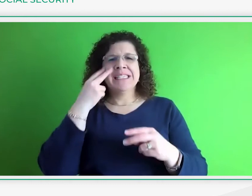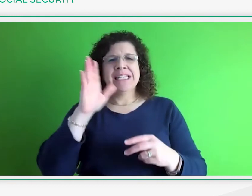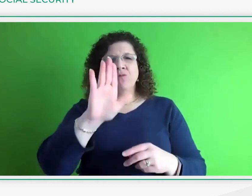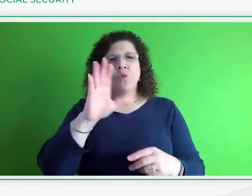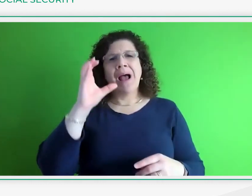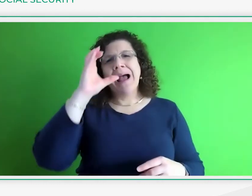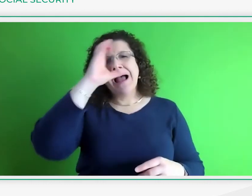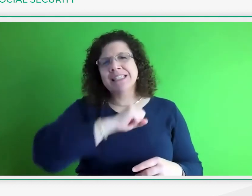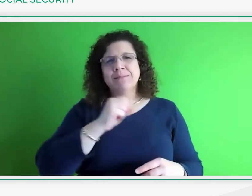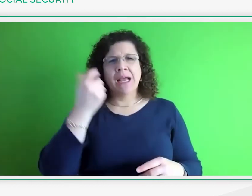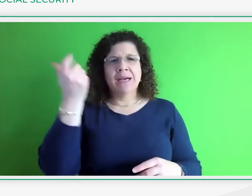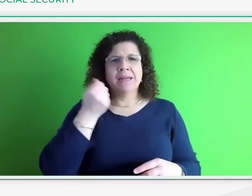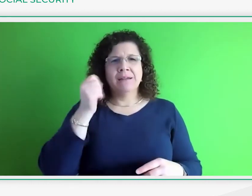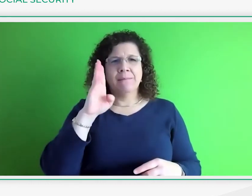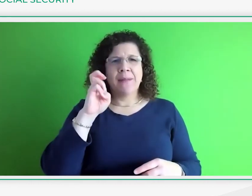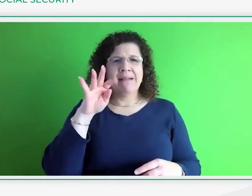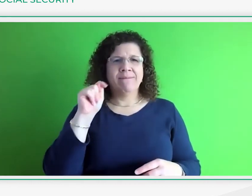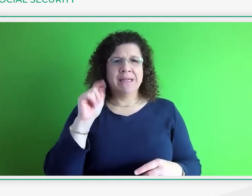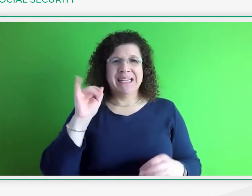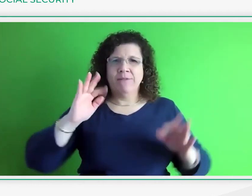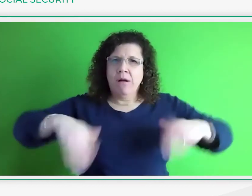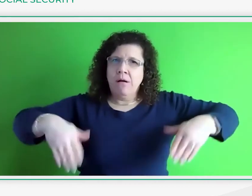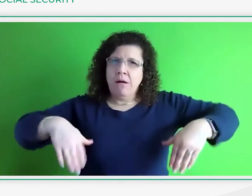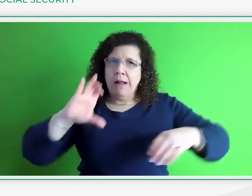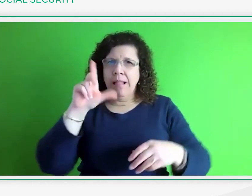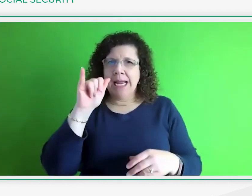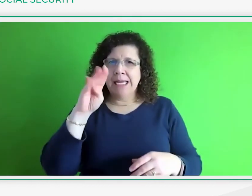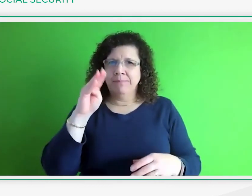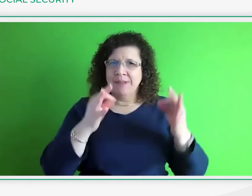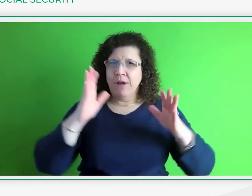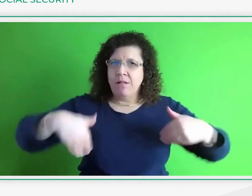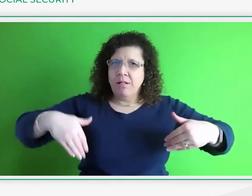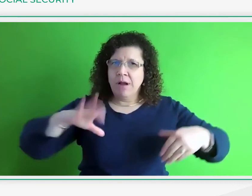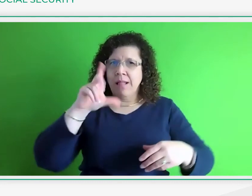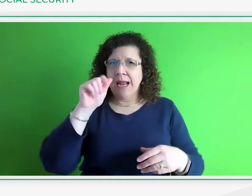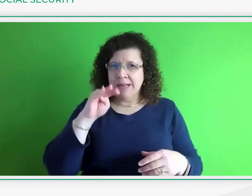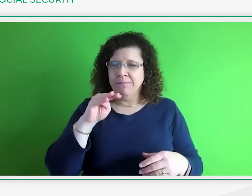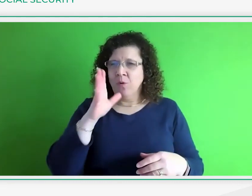You can go there. You can see your estimated benefits.